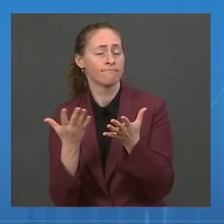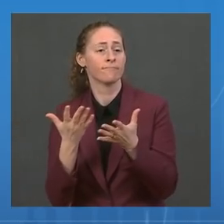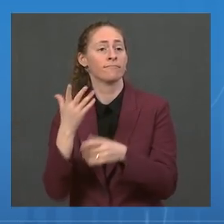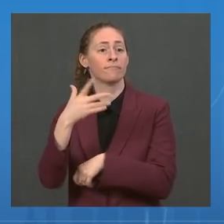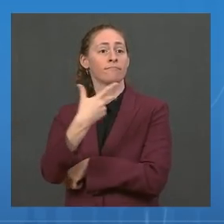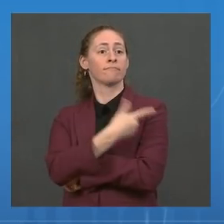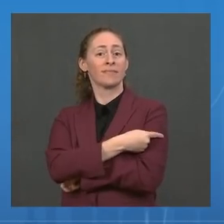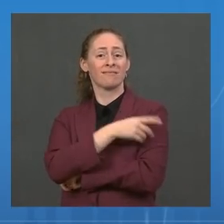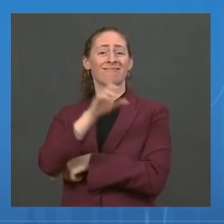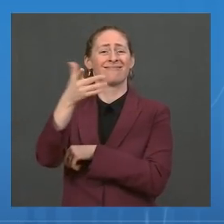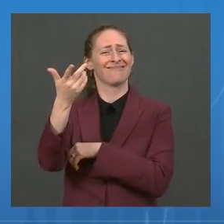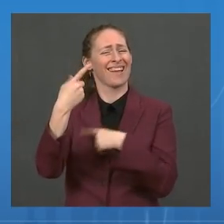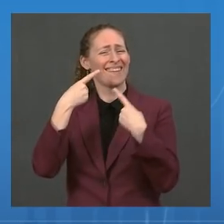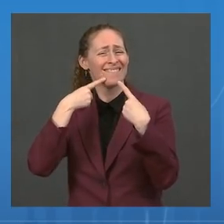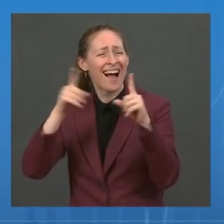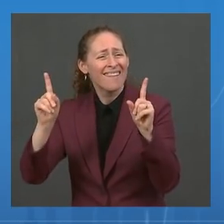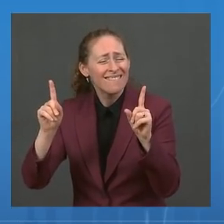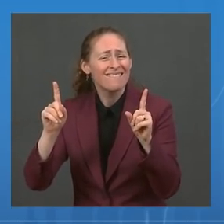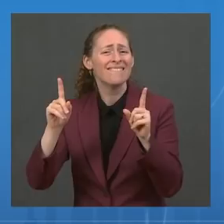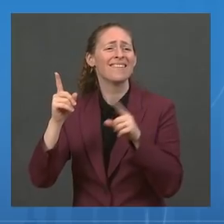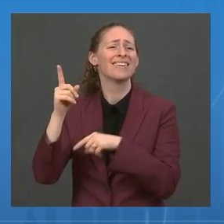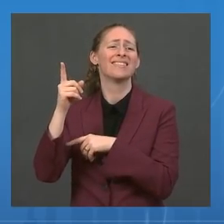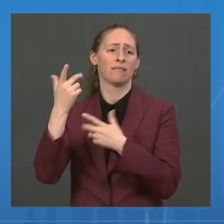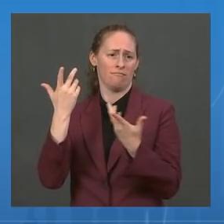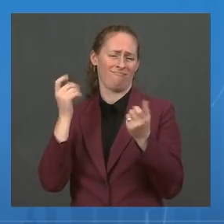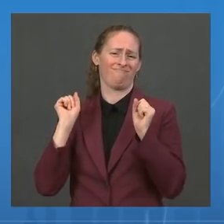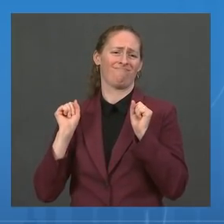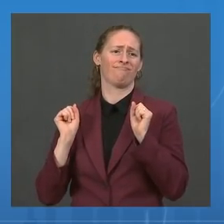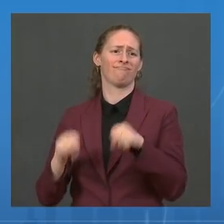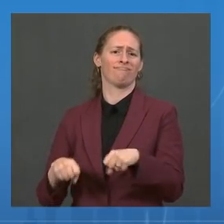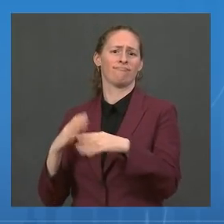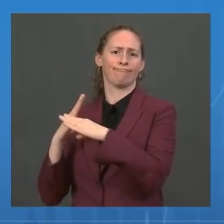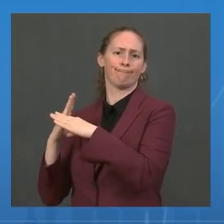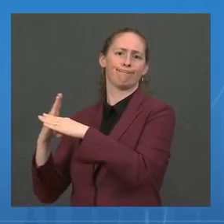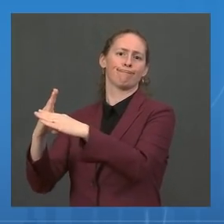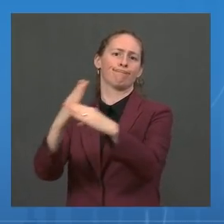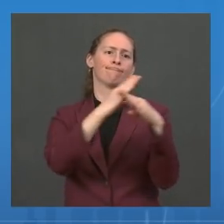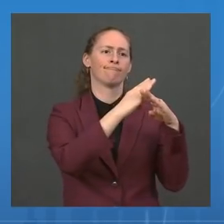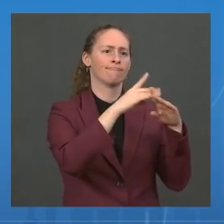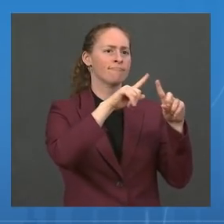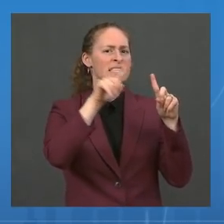in preventing serious disease, hospitalizations, and deaths due to COVID-19.